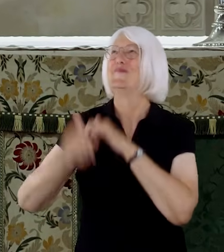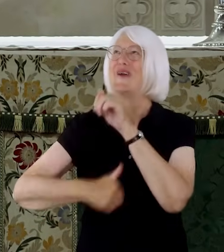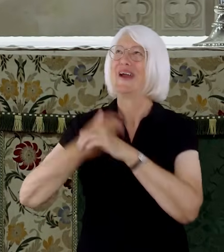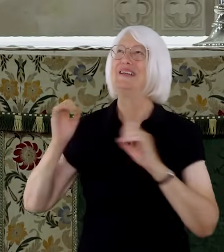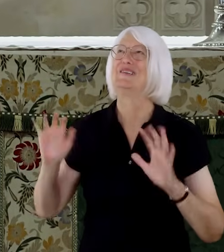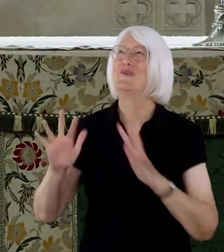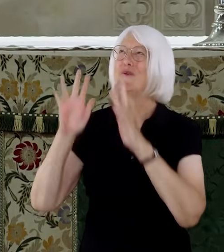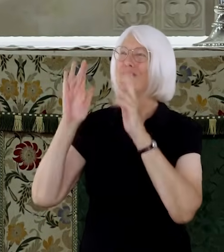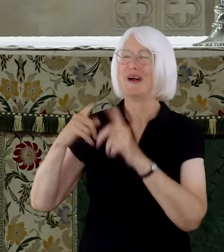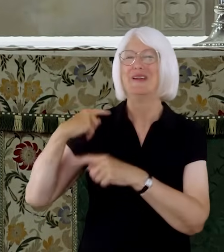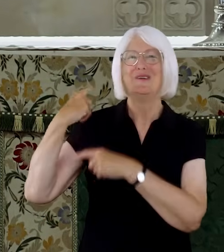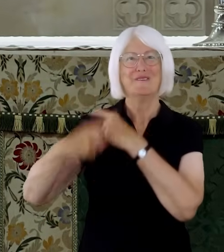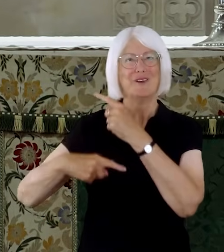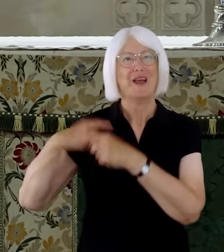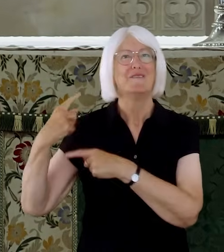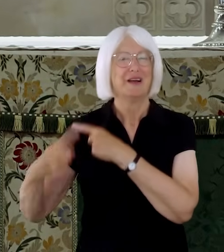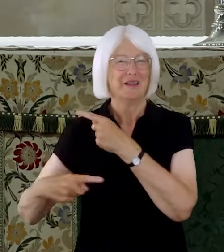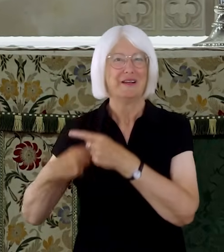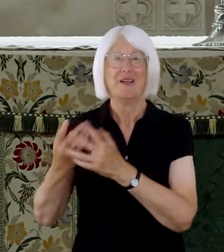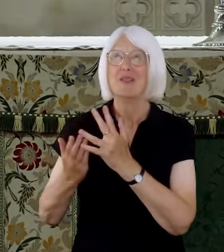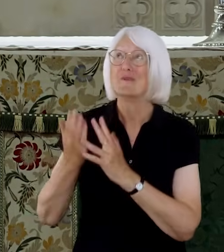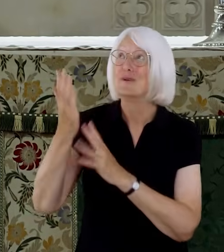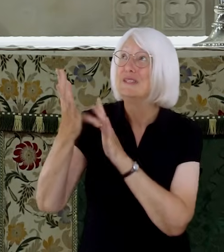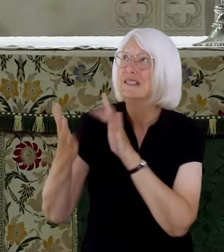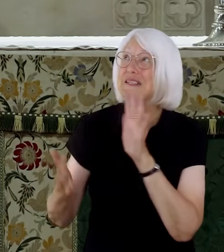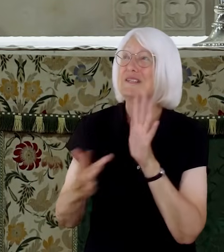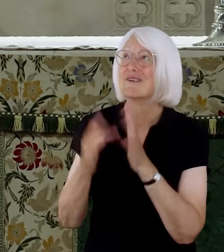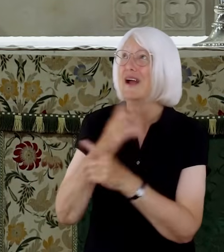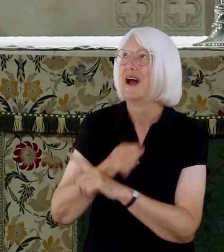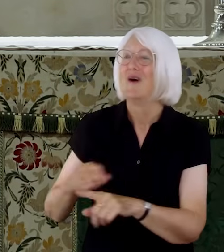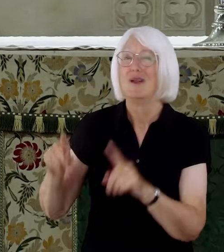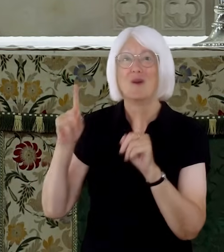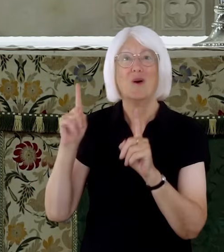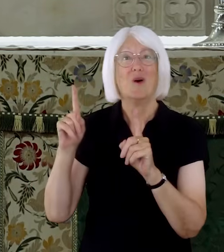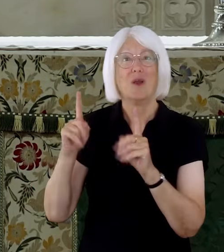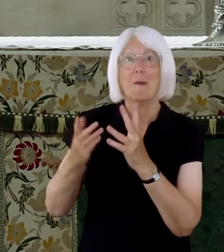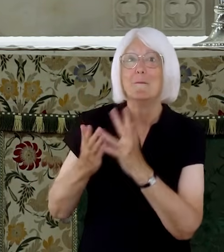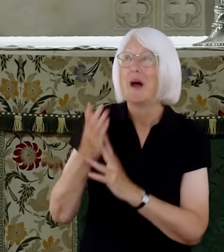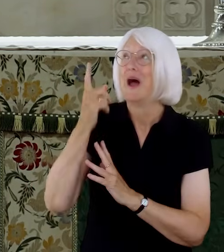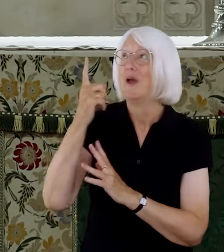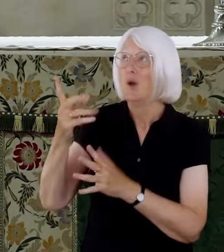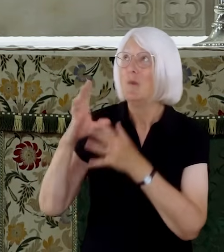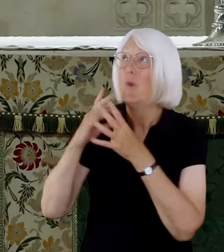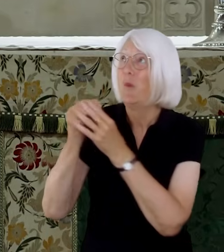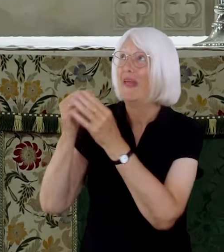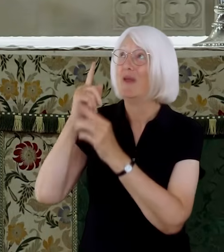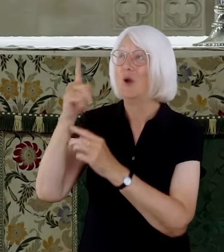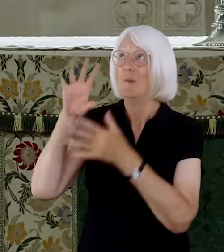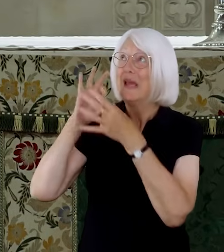may praise and glorify you forever through Jesus Christ, our Lord by whom and with whom